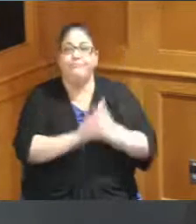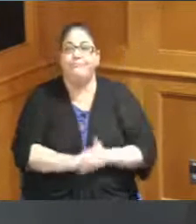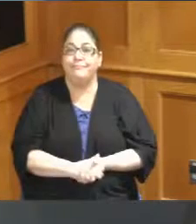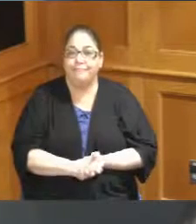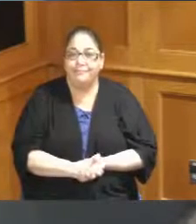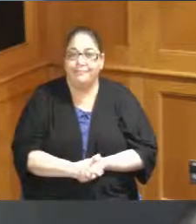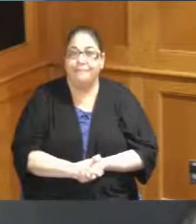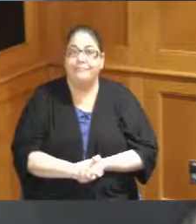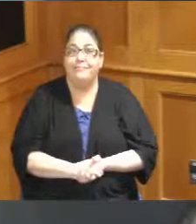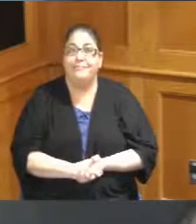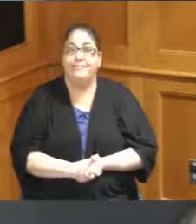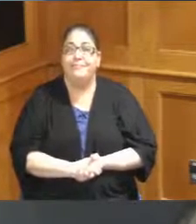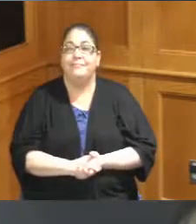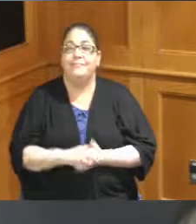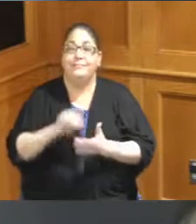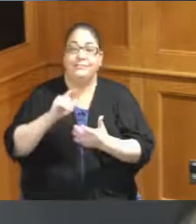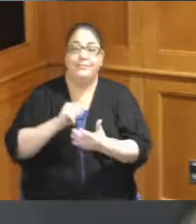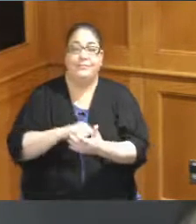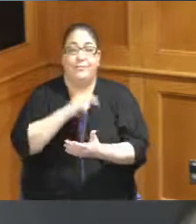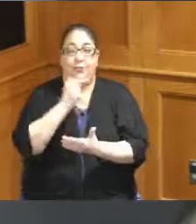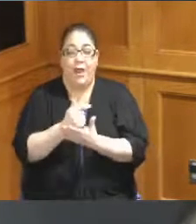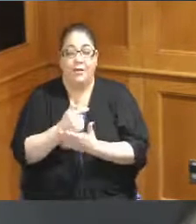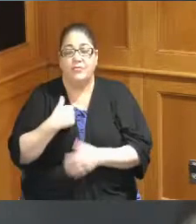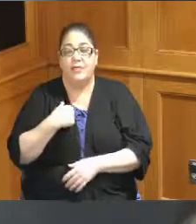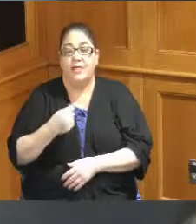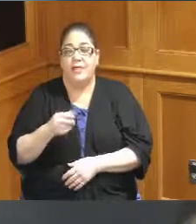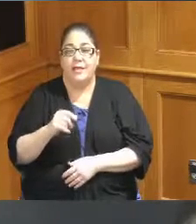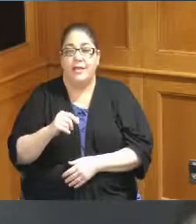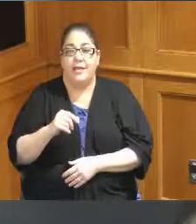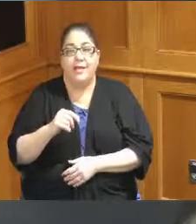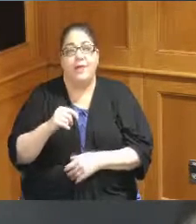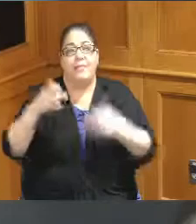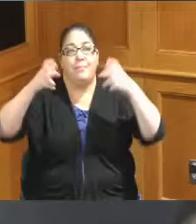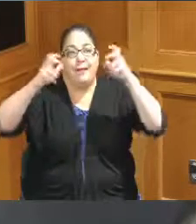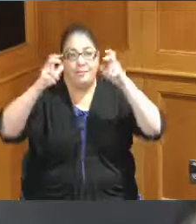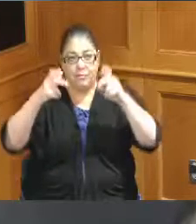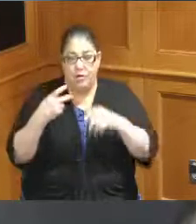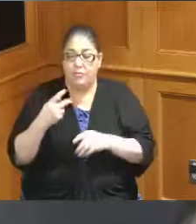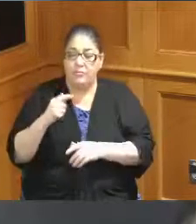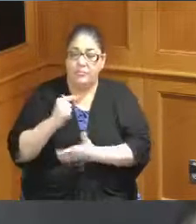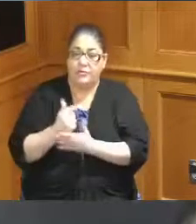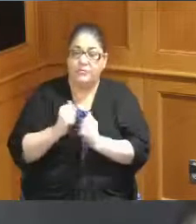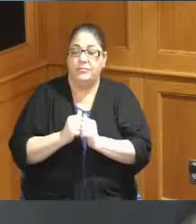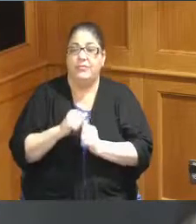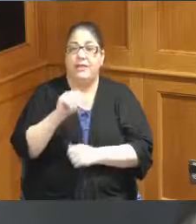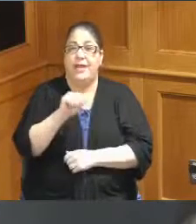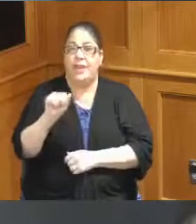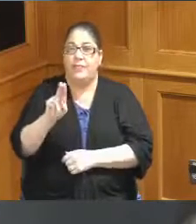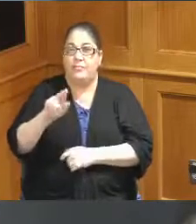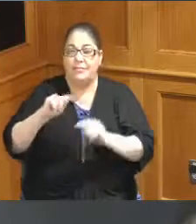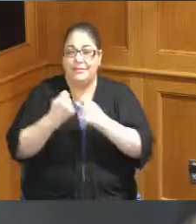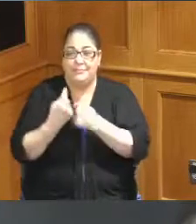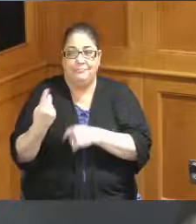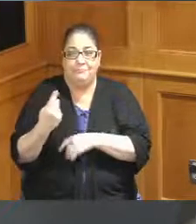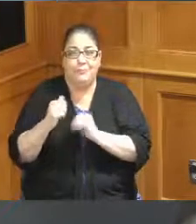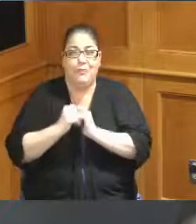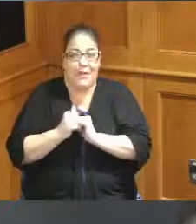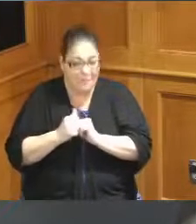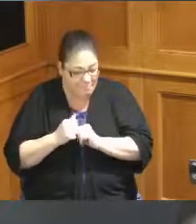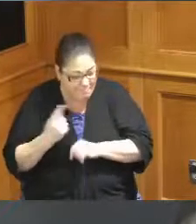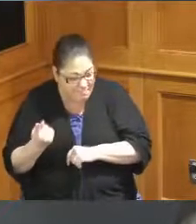Princeton graduate and basketball standout we play together on the AAU team so it's it's amazing